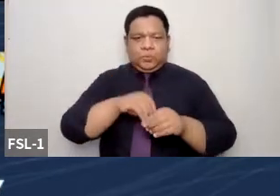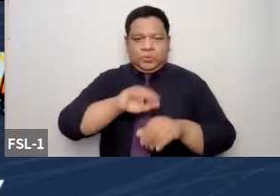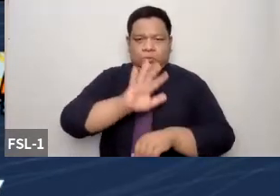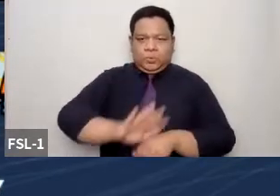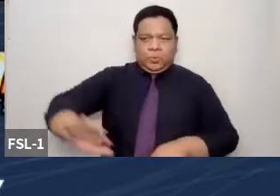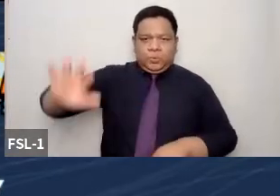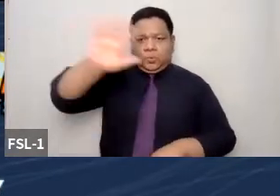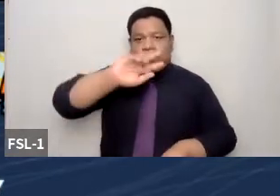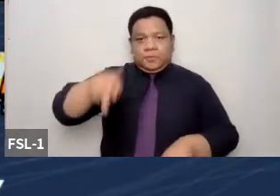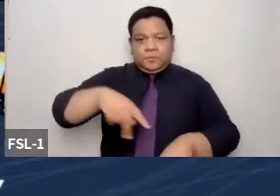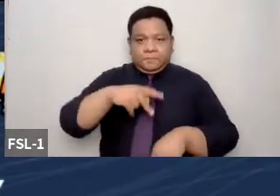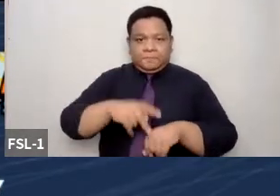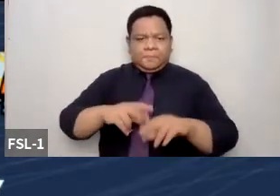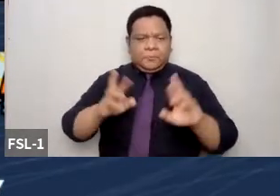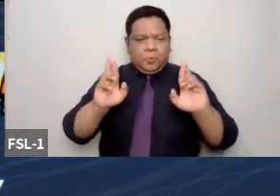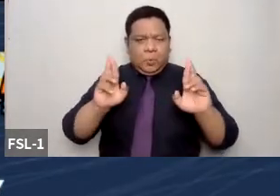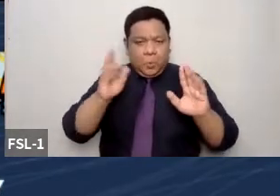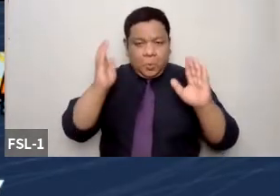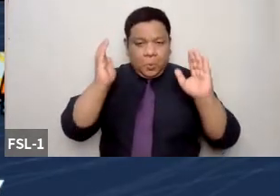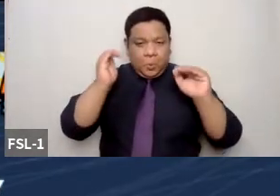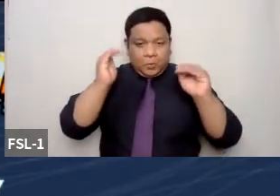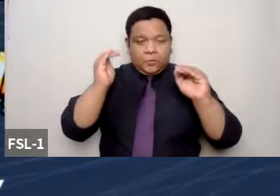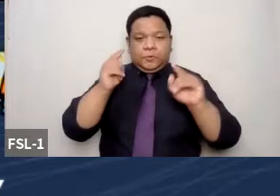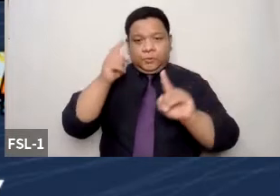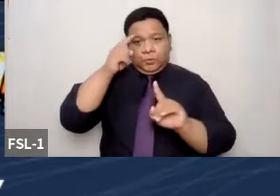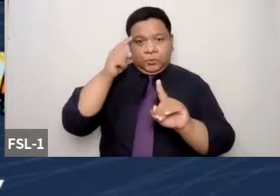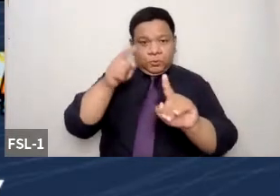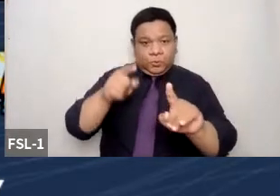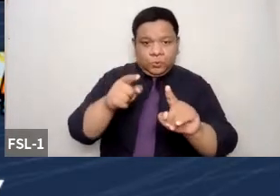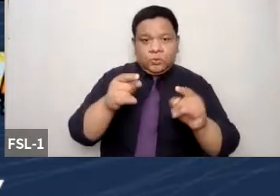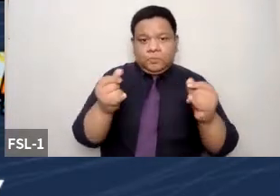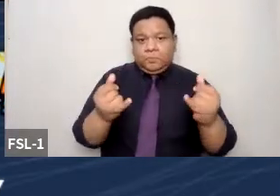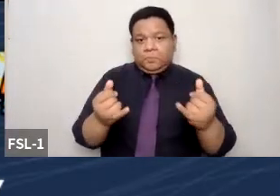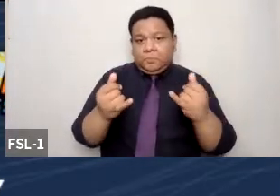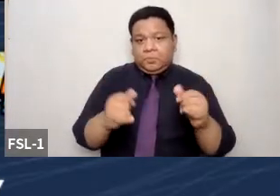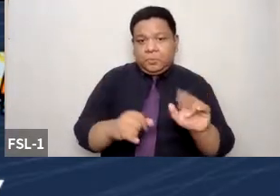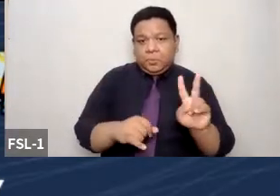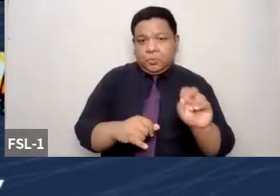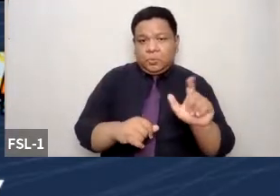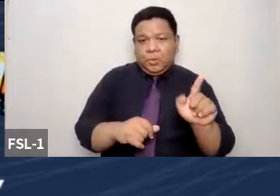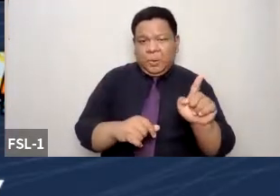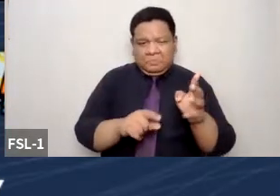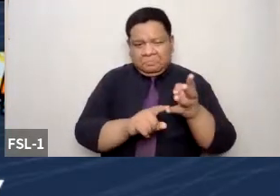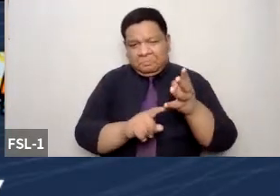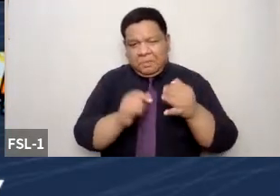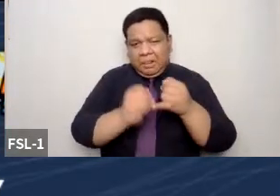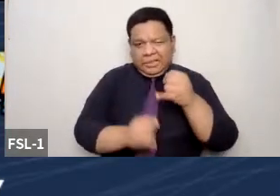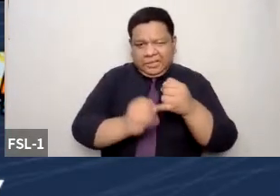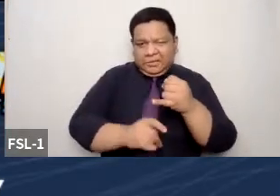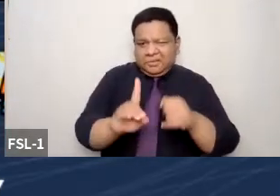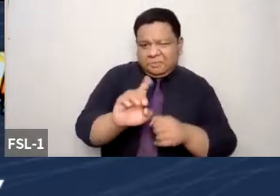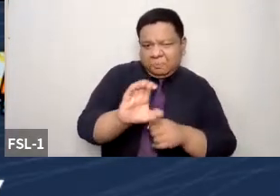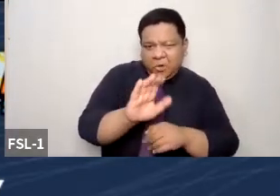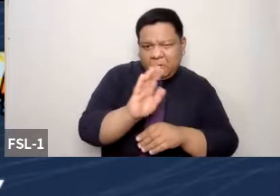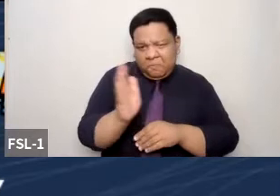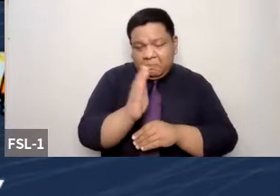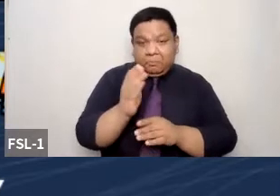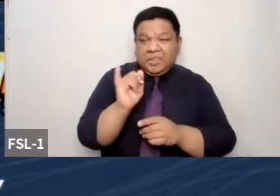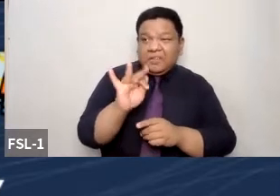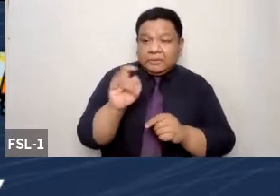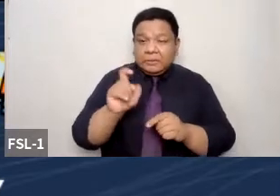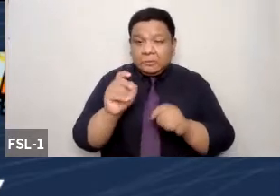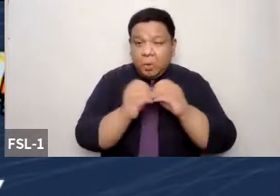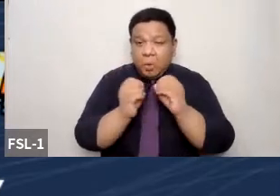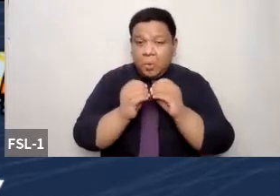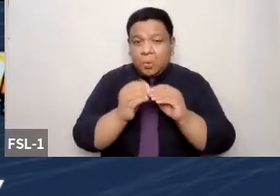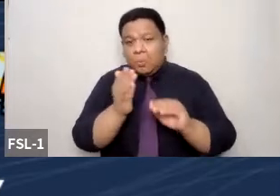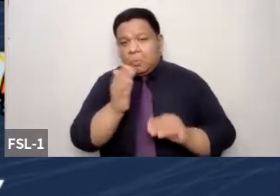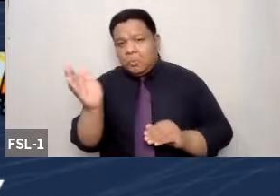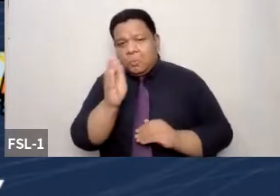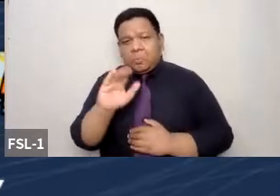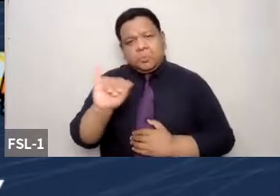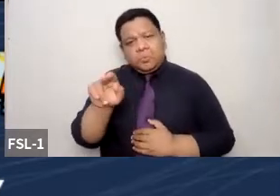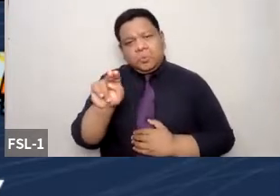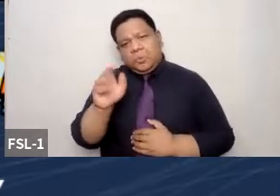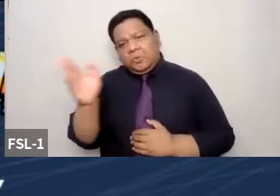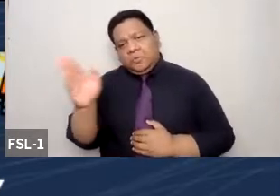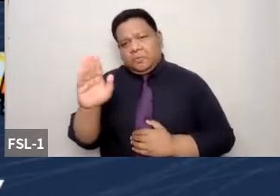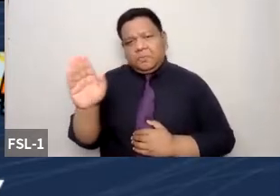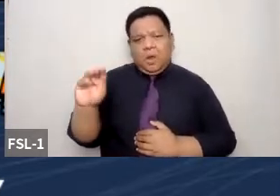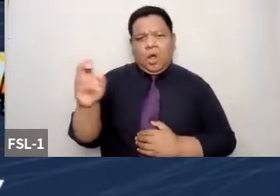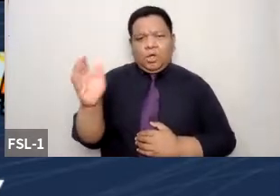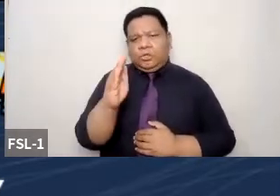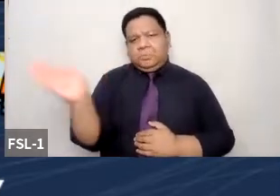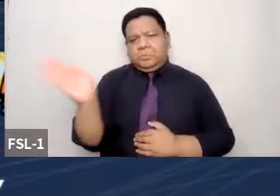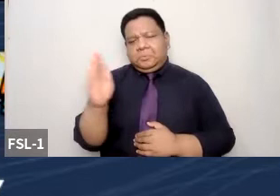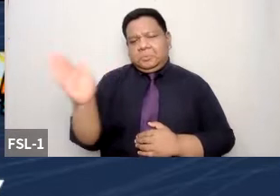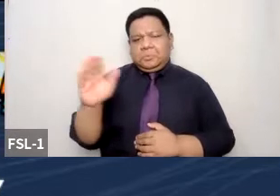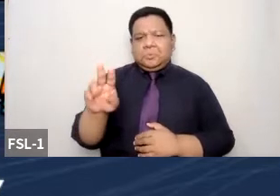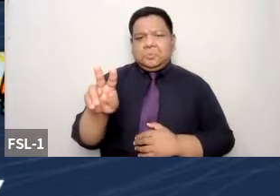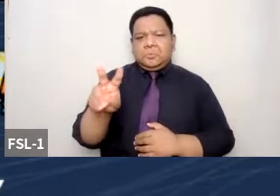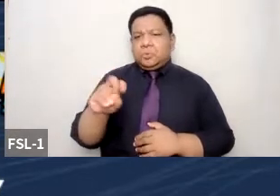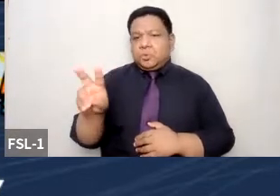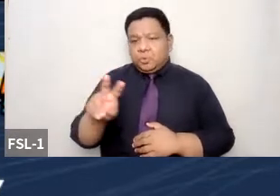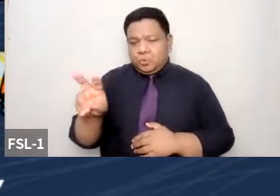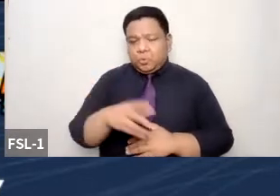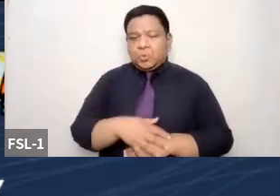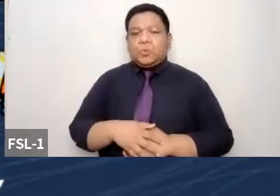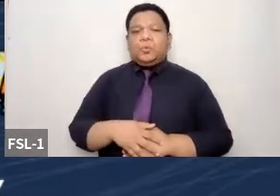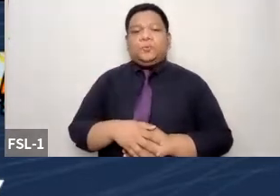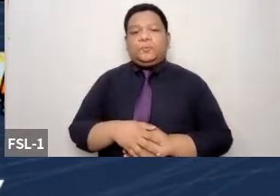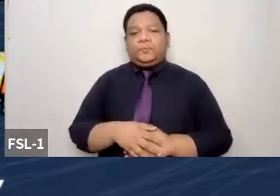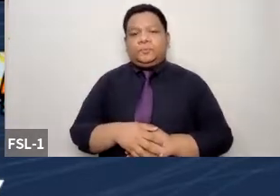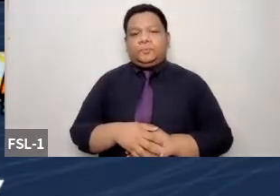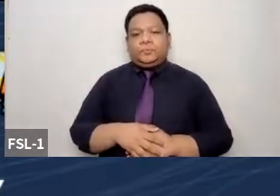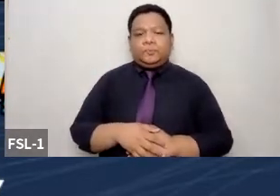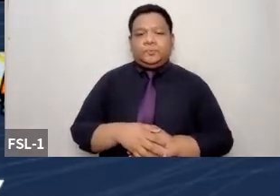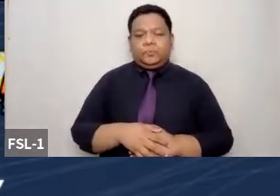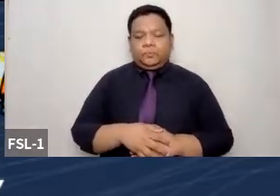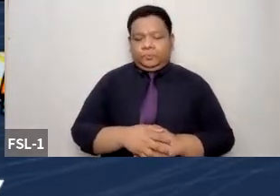Hopefully, our target is as early as end of 2021 or if there are things we need to map out, or vaccinate in 2022, in the early part of 2022.